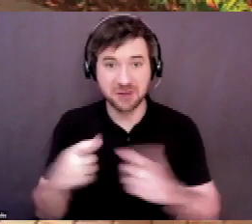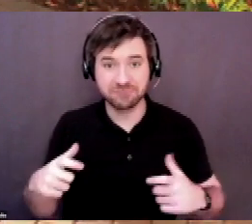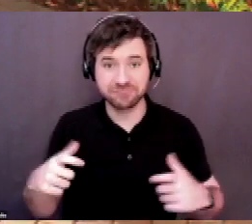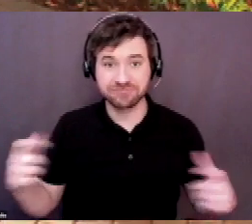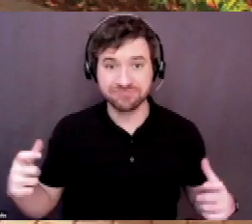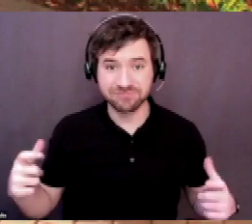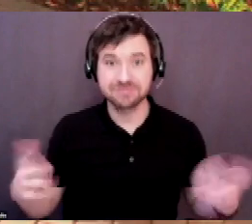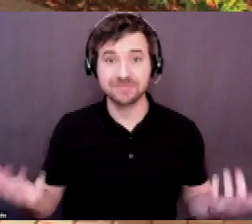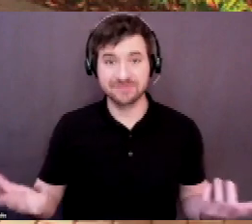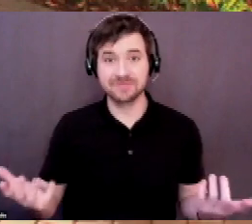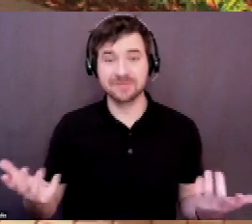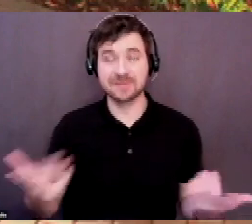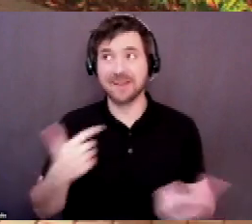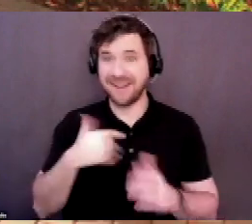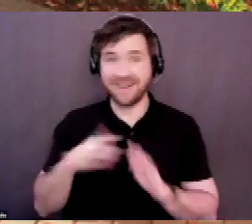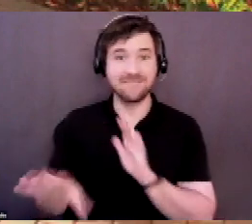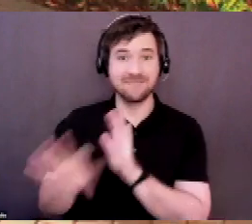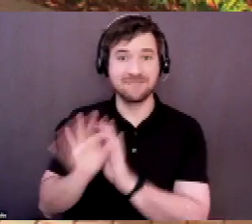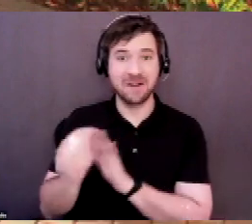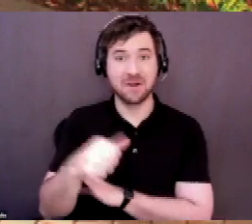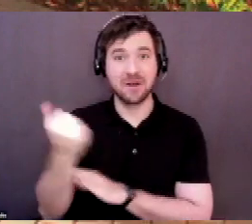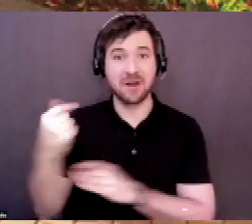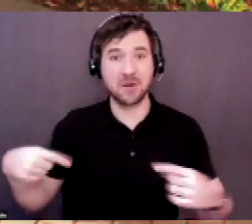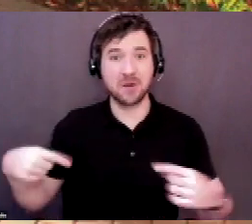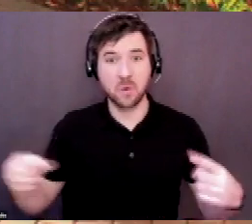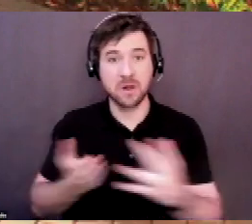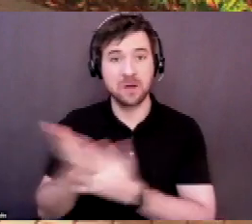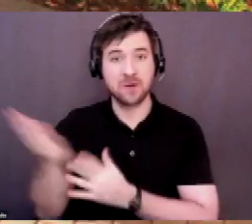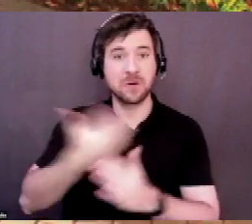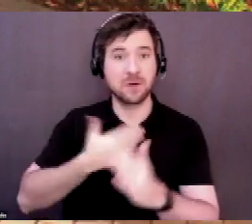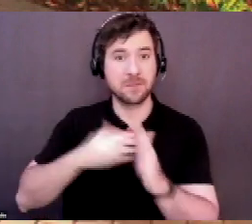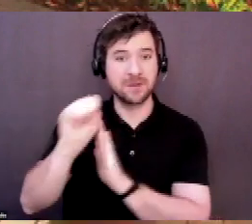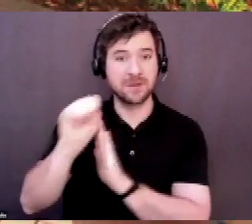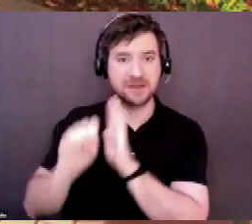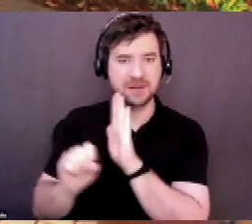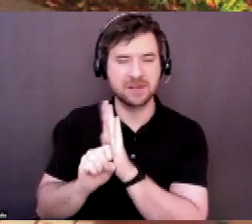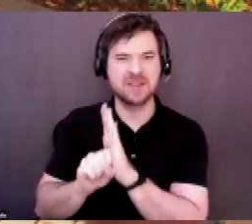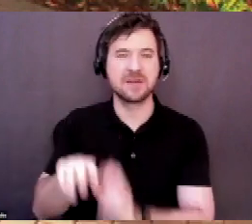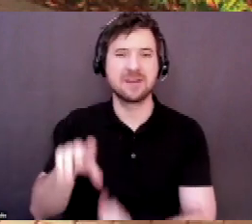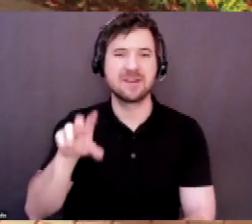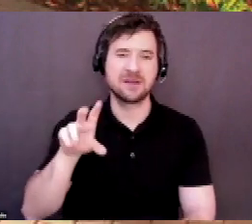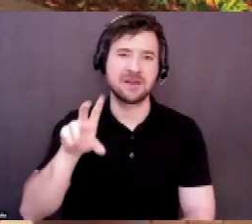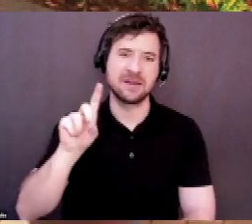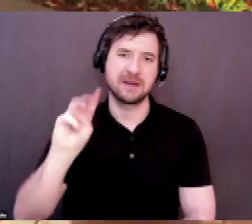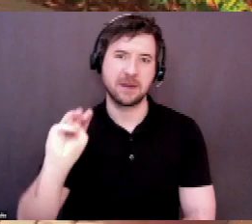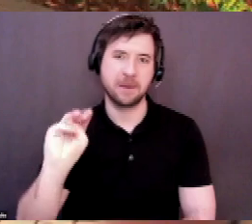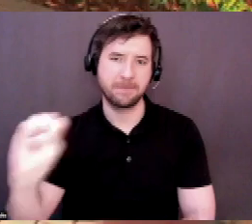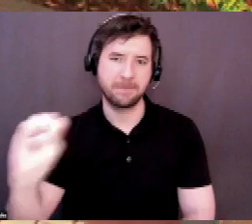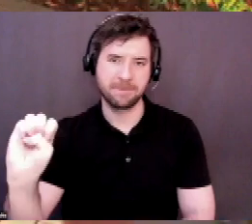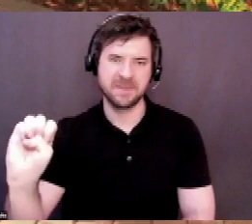my state's durable medical equipment reuse program.